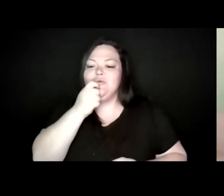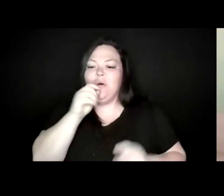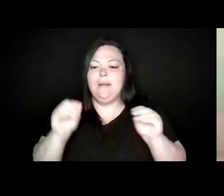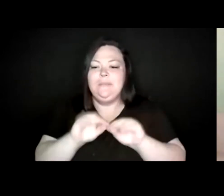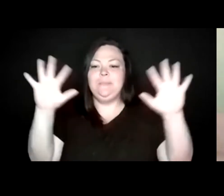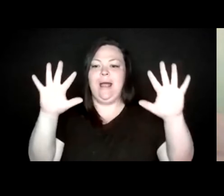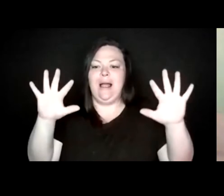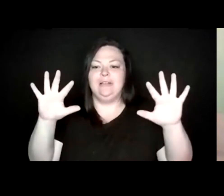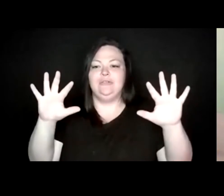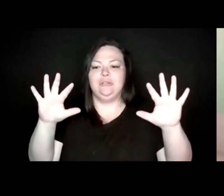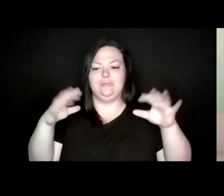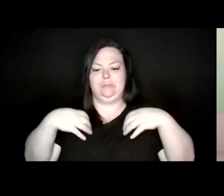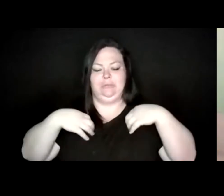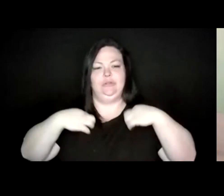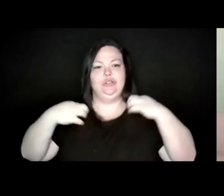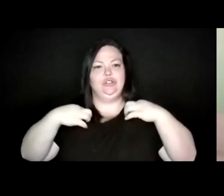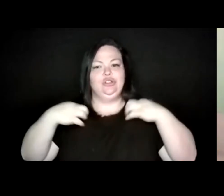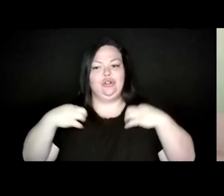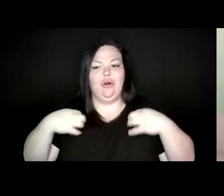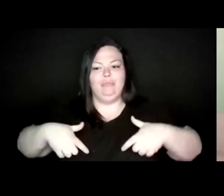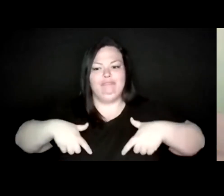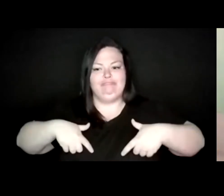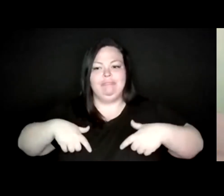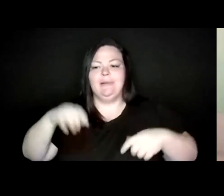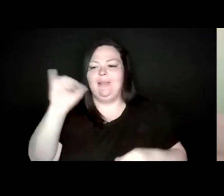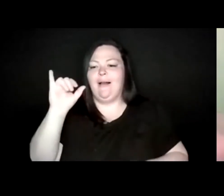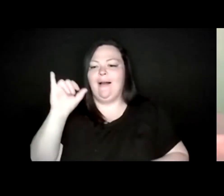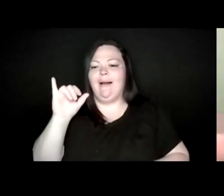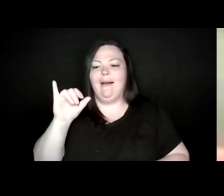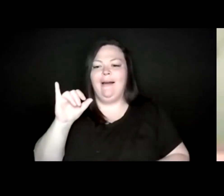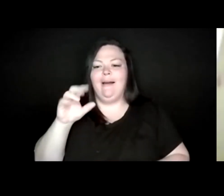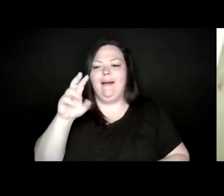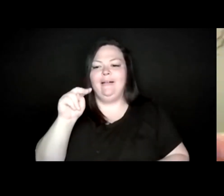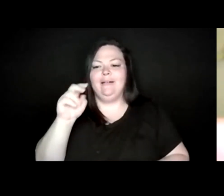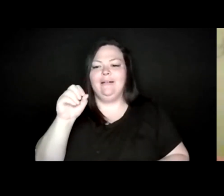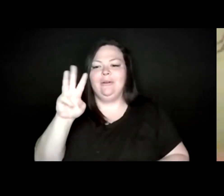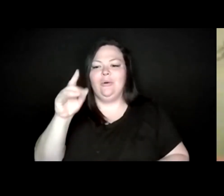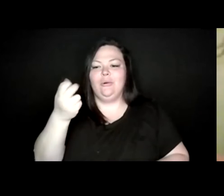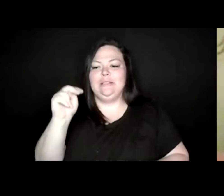cal time shirt modeled in the style of like Norwegian black metal art, um, so I just got